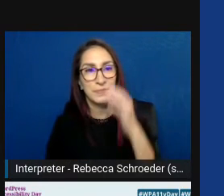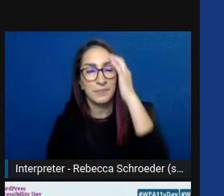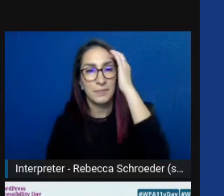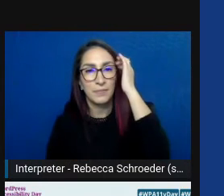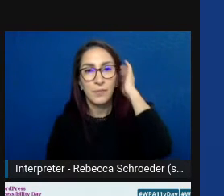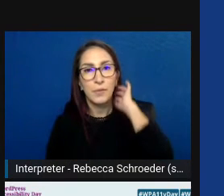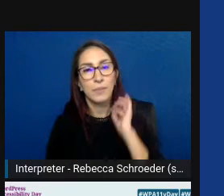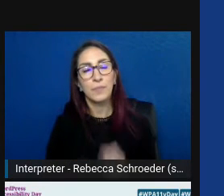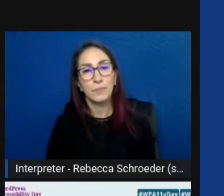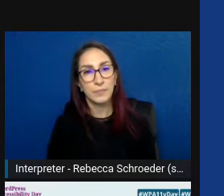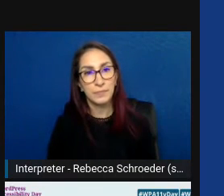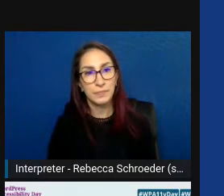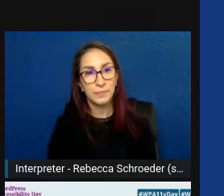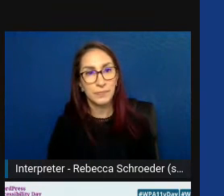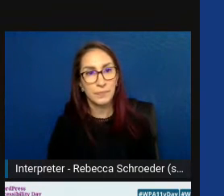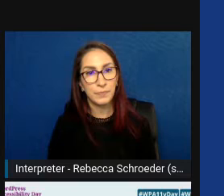First though, I want to do some housekeeping.